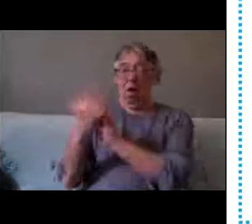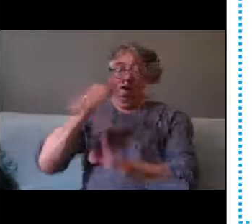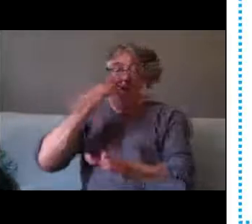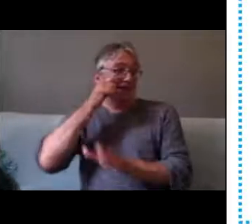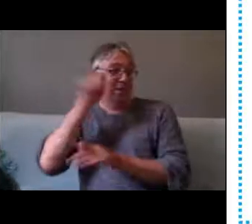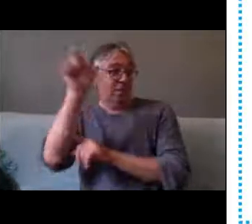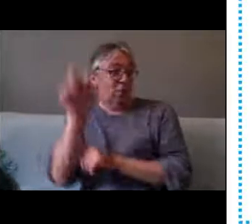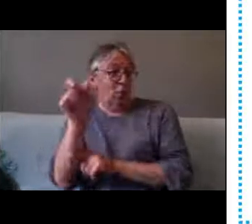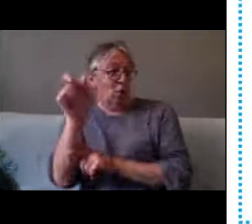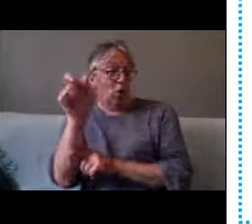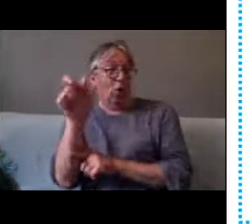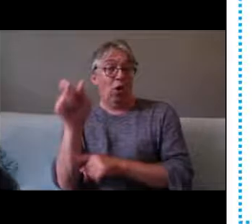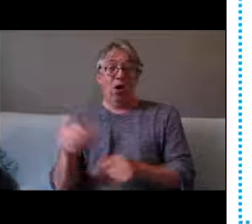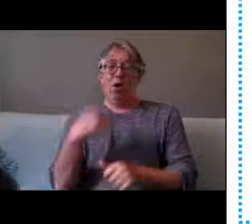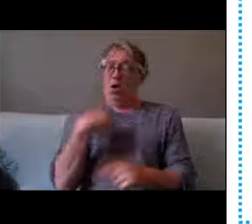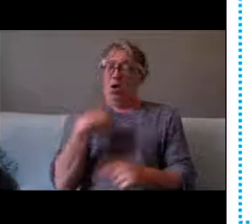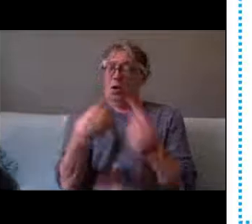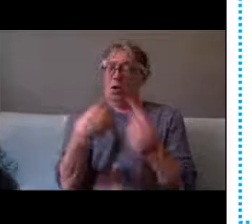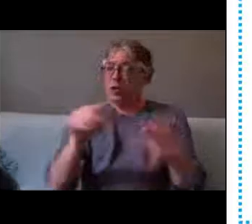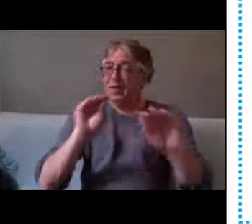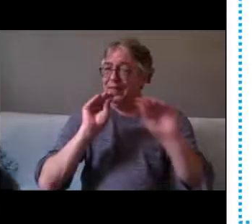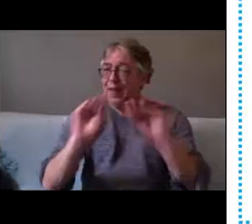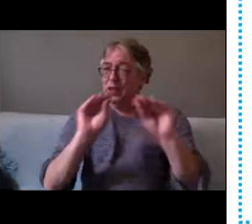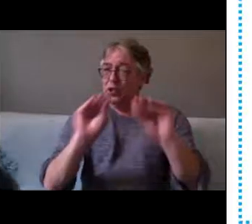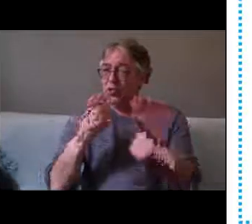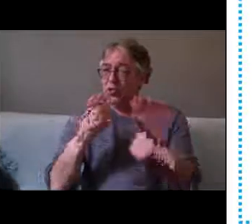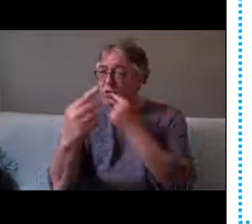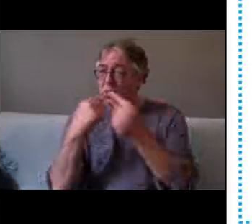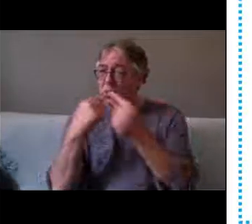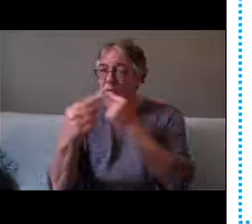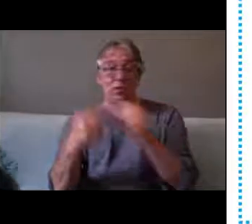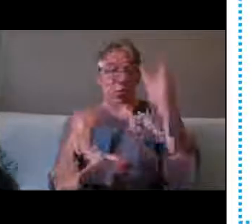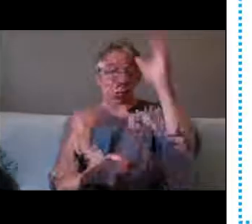to the carers and the kids themselves. Asking questions like: